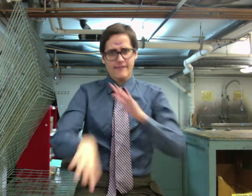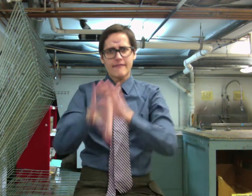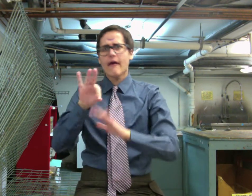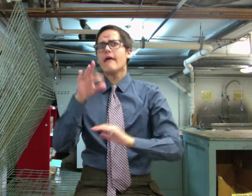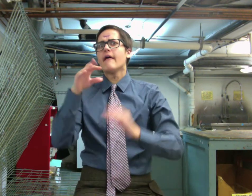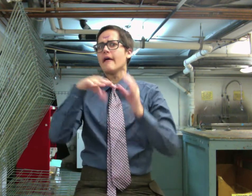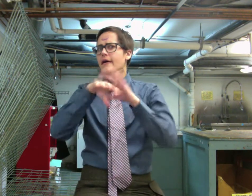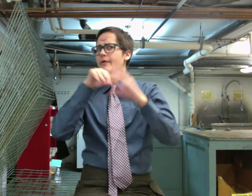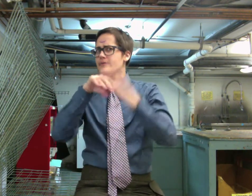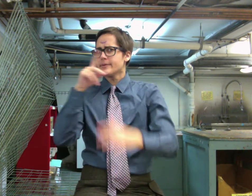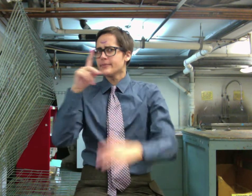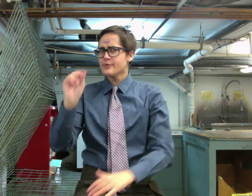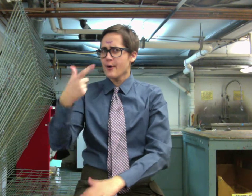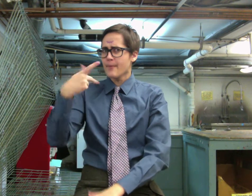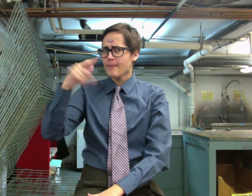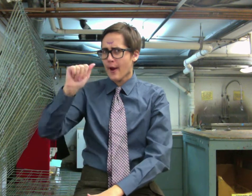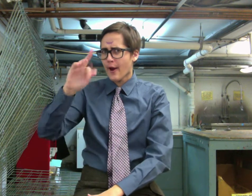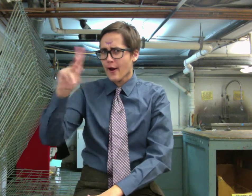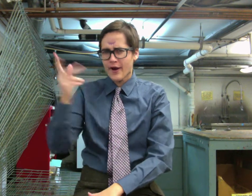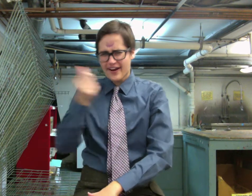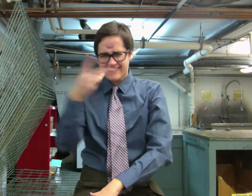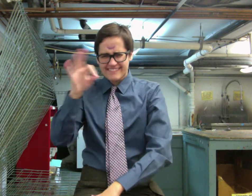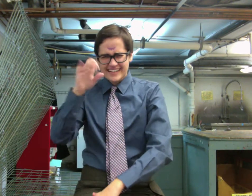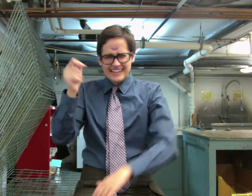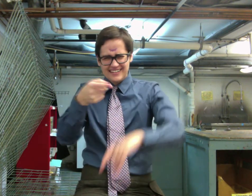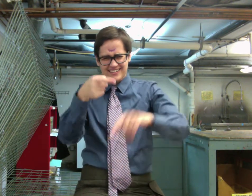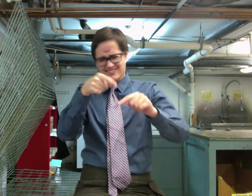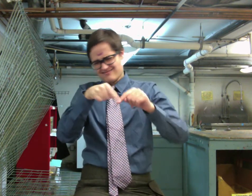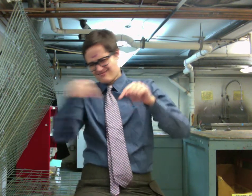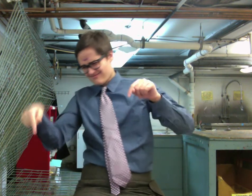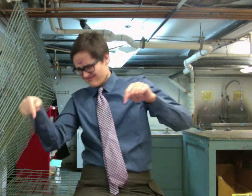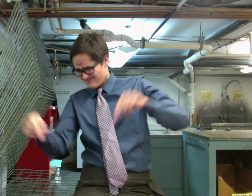found a dozen yards outside of the dog park entrance, stripped of all flesh and